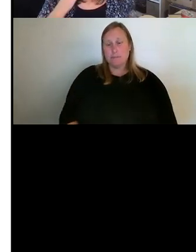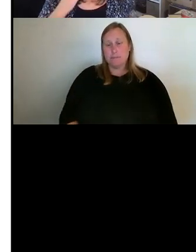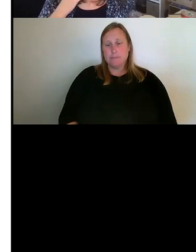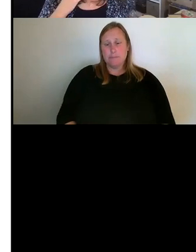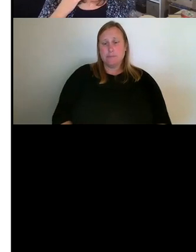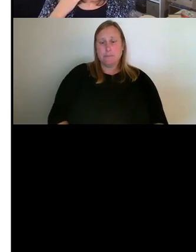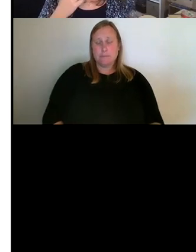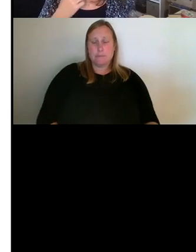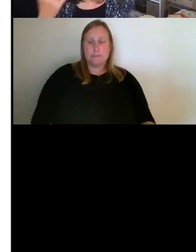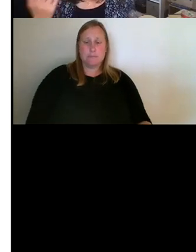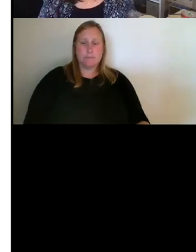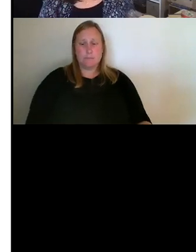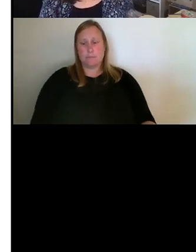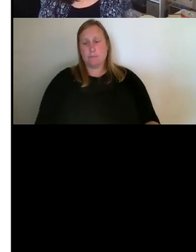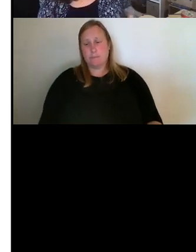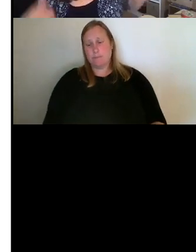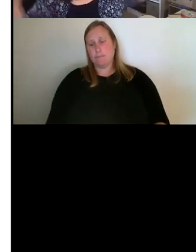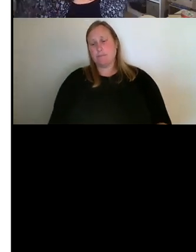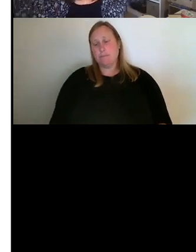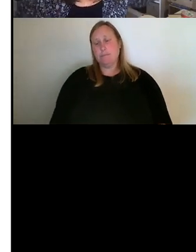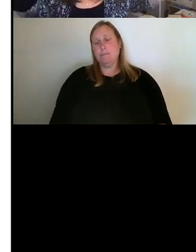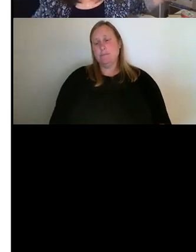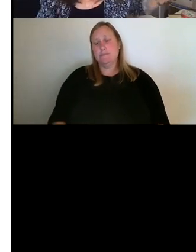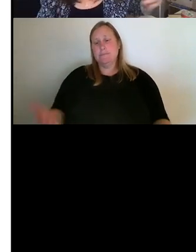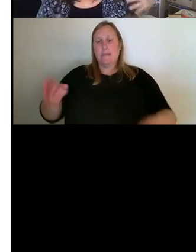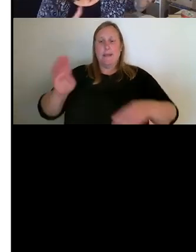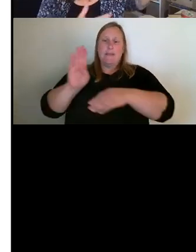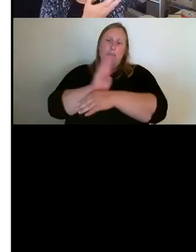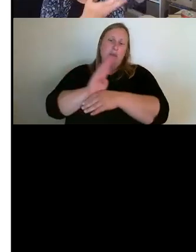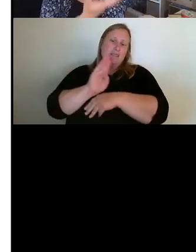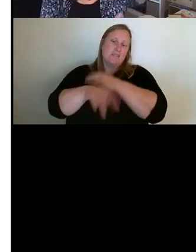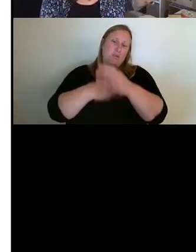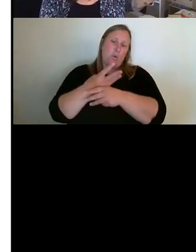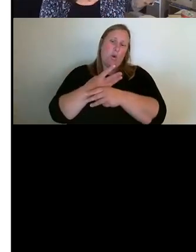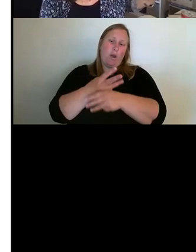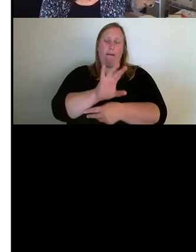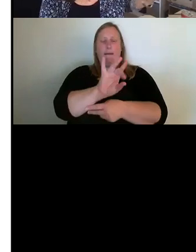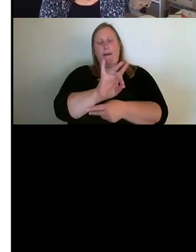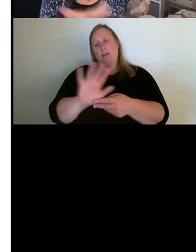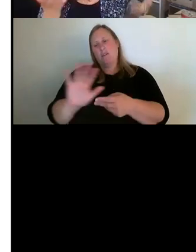In the business world it's between 8 and 5, I am just talking about my job stuff, what do content